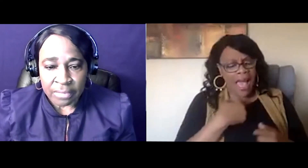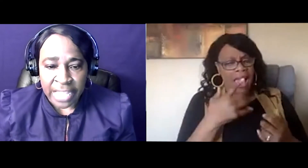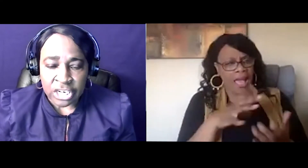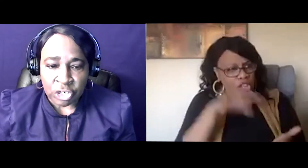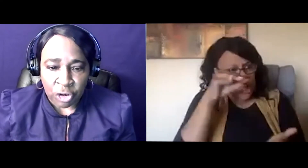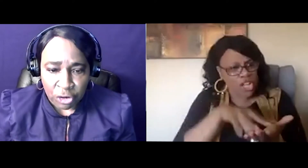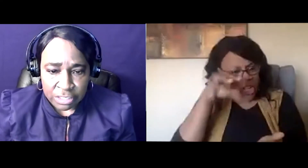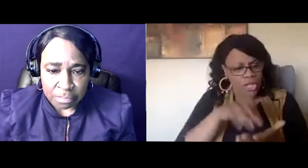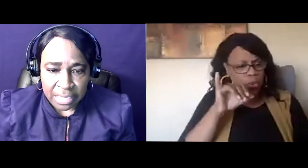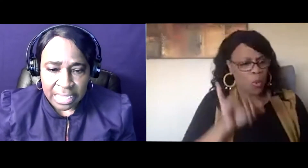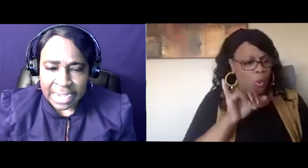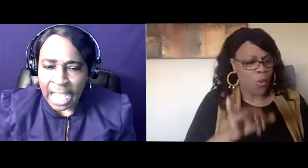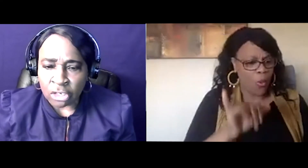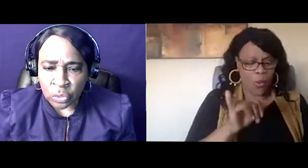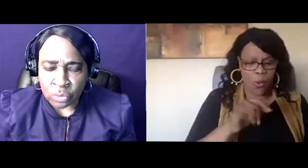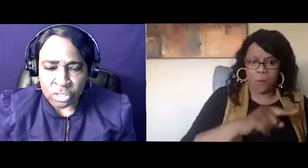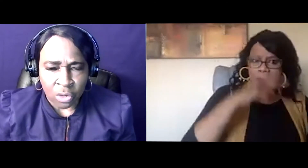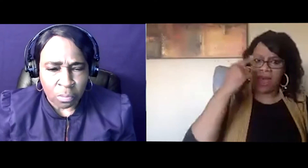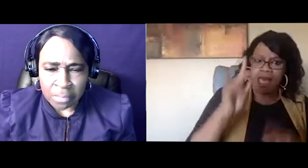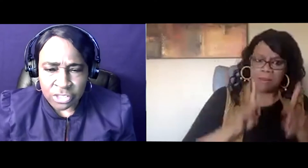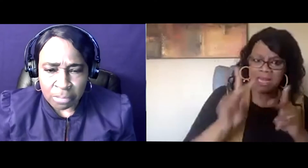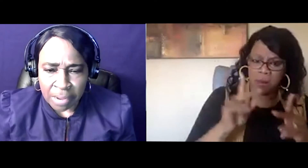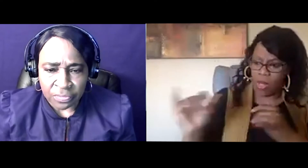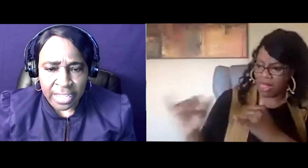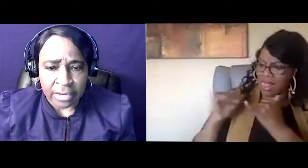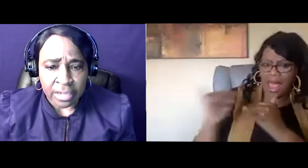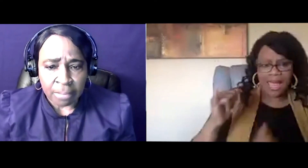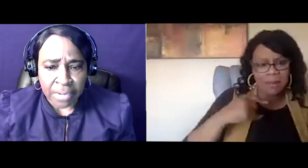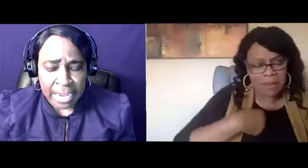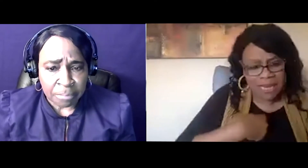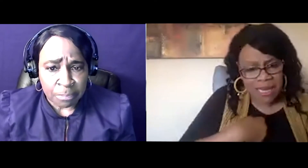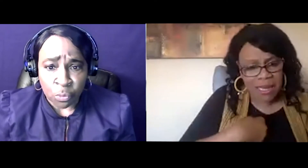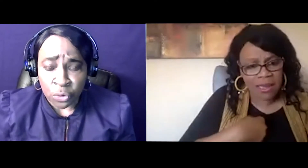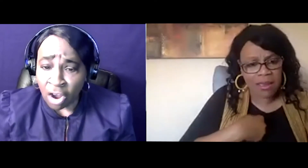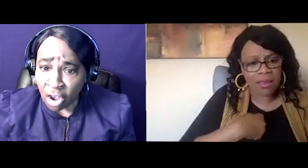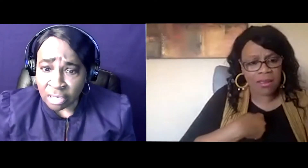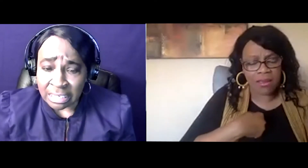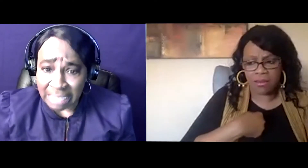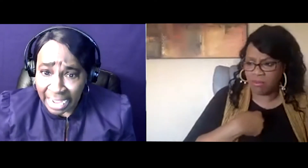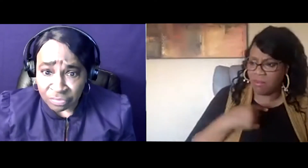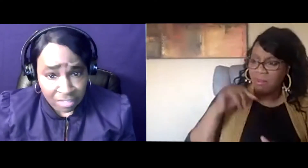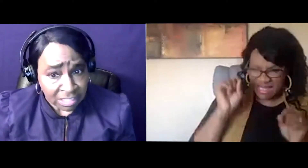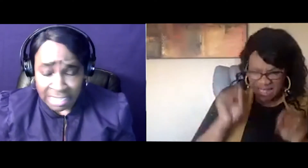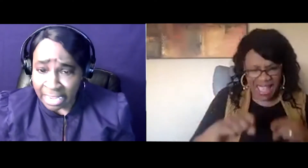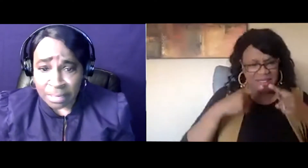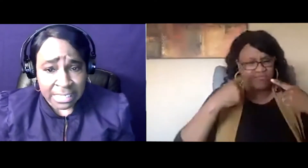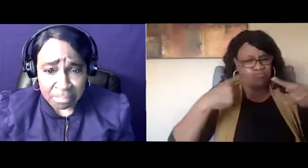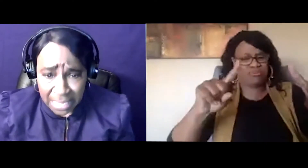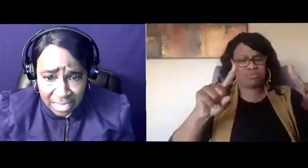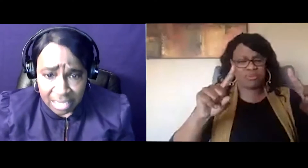that encouraged me and I learned so much about that. Black people, we're all alike, they're the same as me.